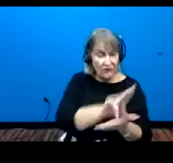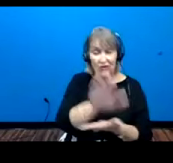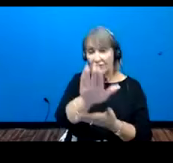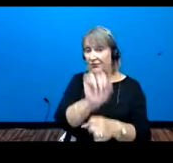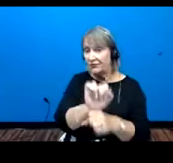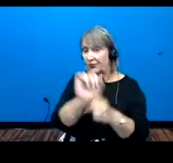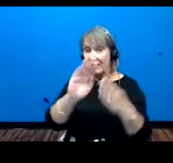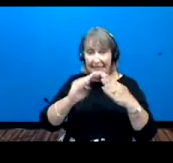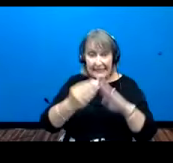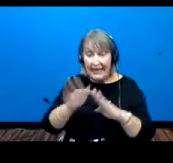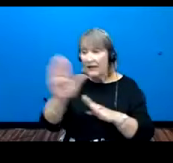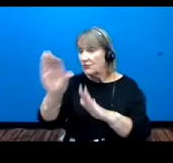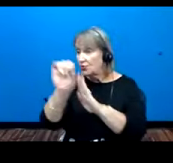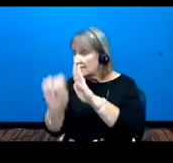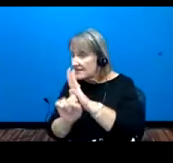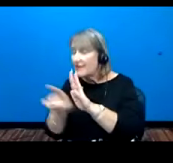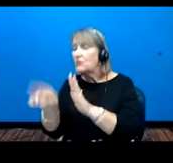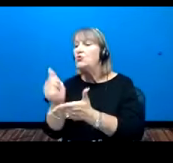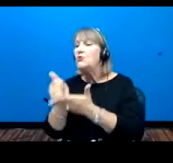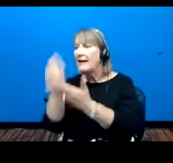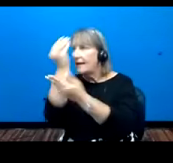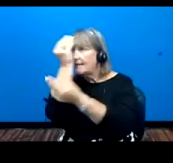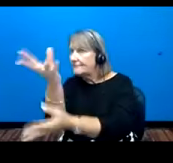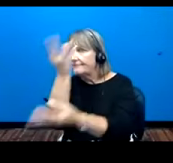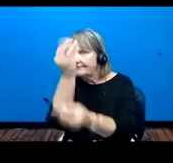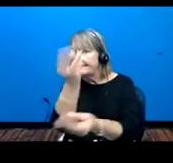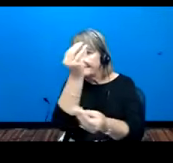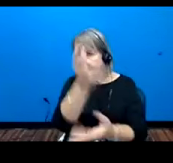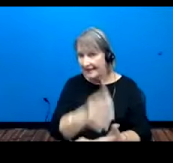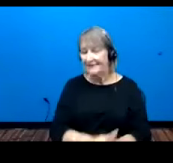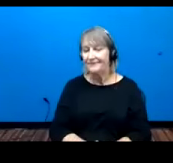within your region, what have you. I love this slide. It's so beautiful.